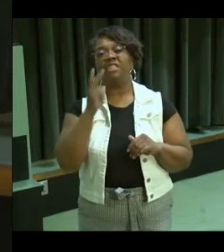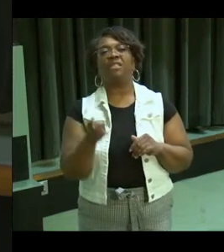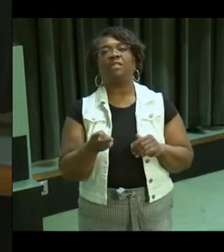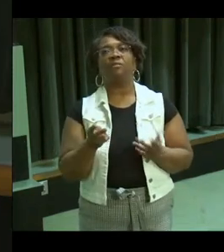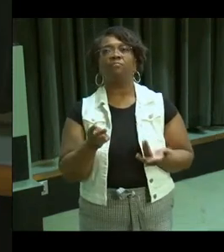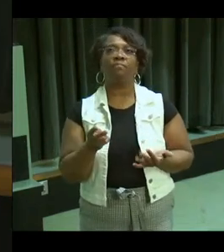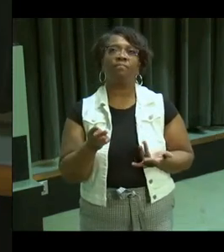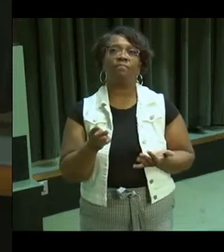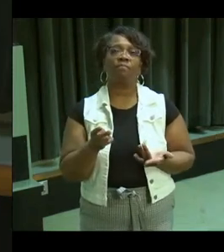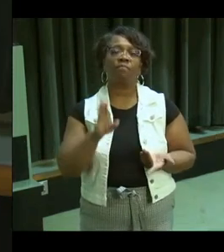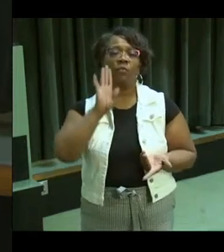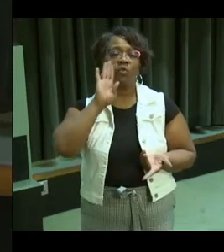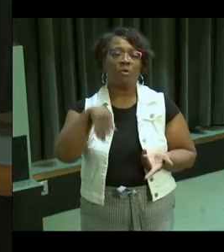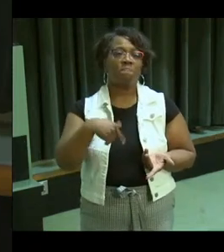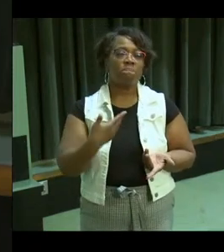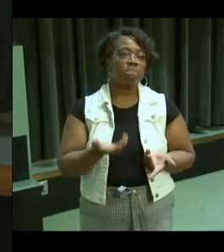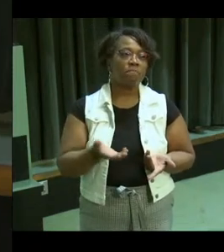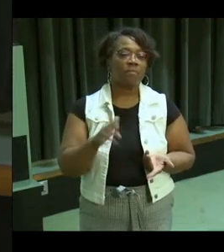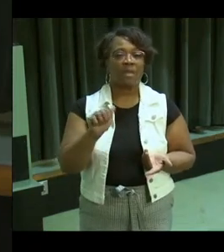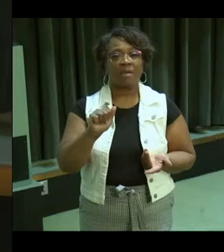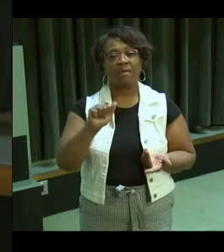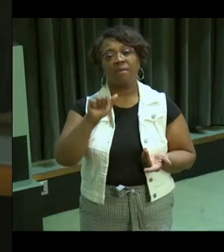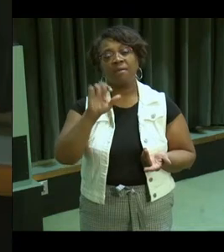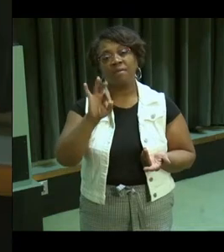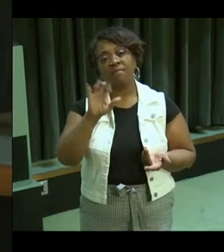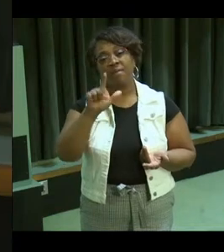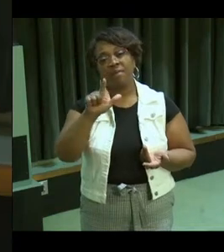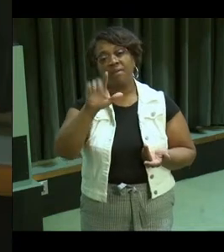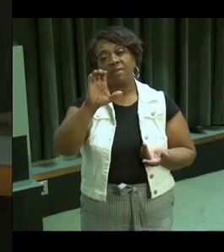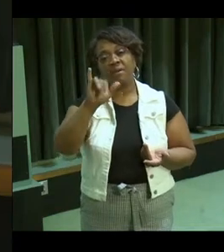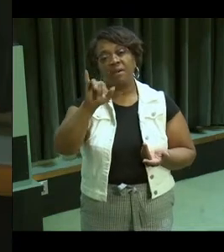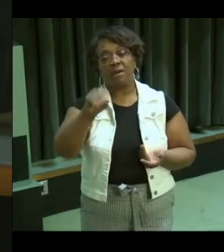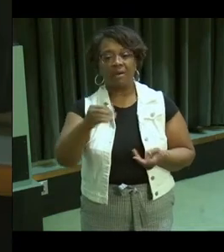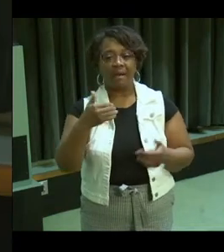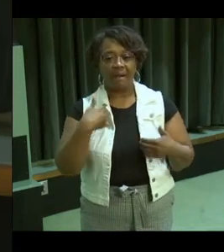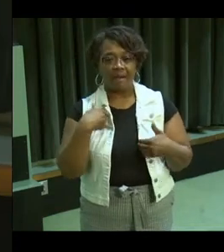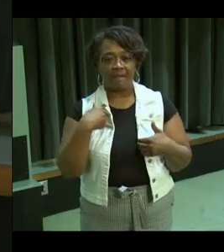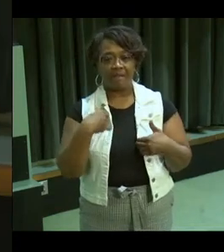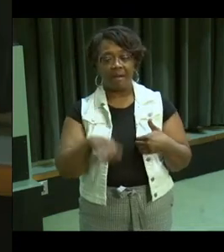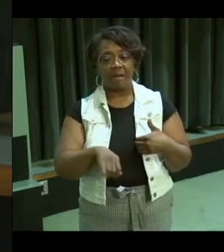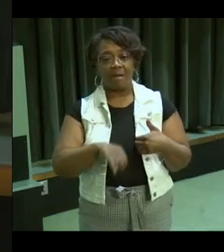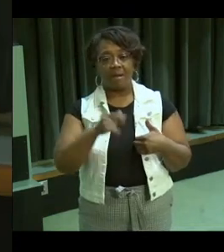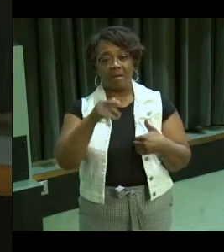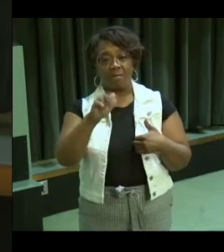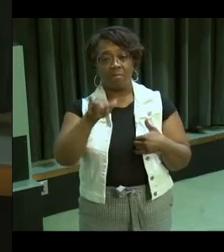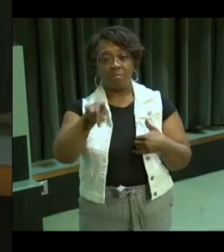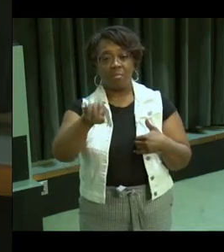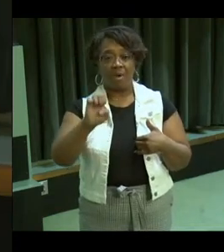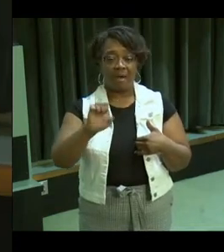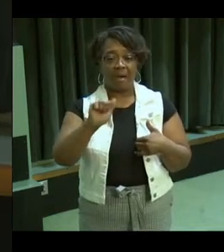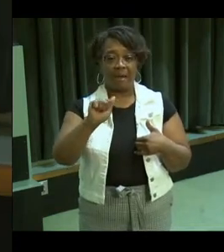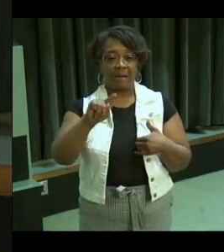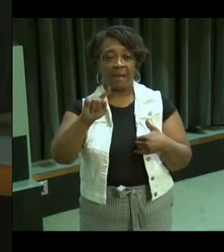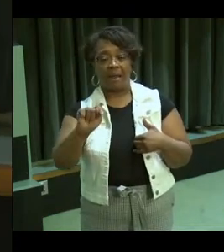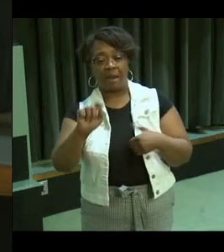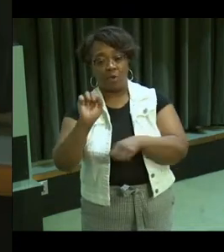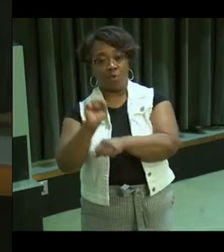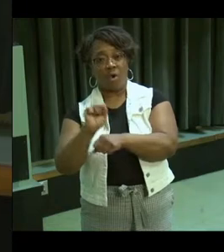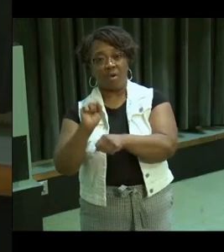seen, you know, the, the AfL-CIO